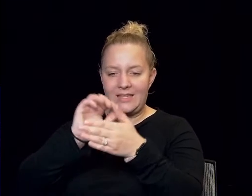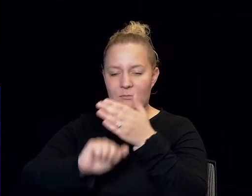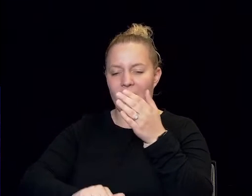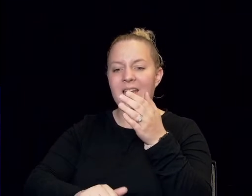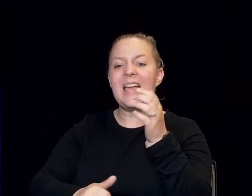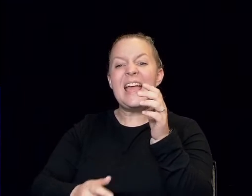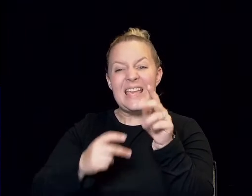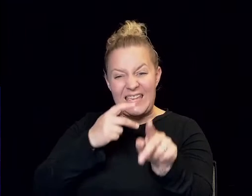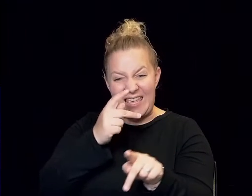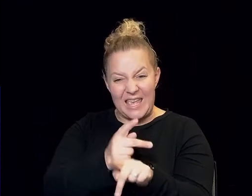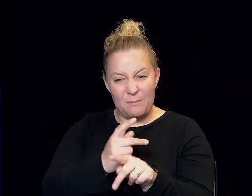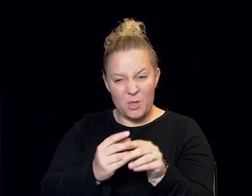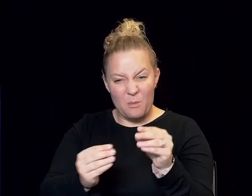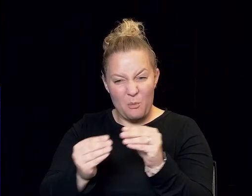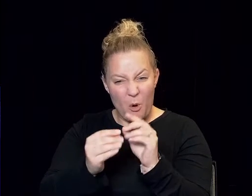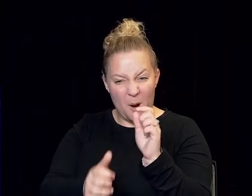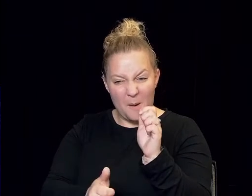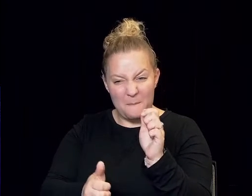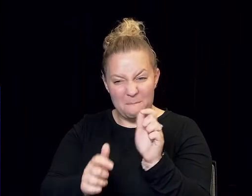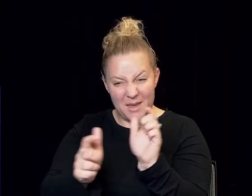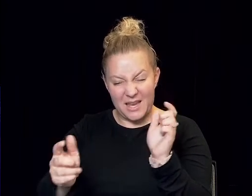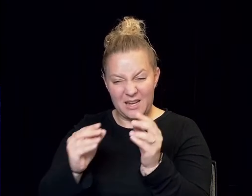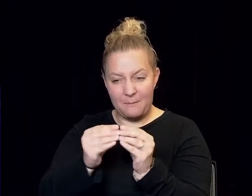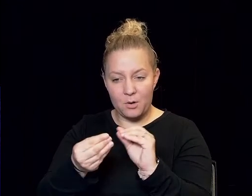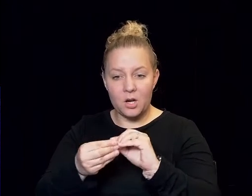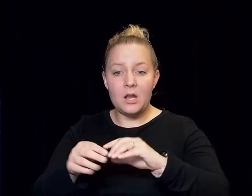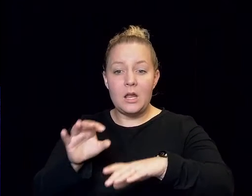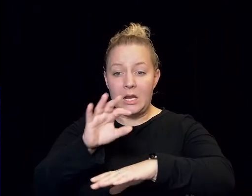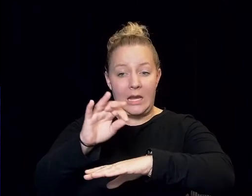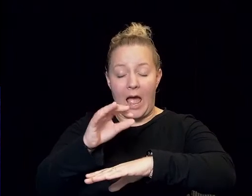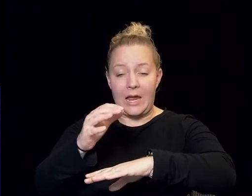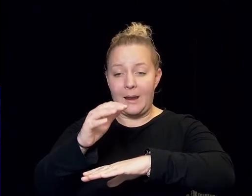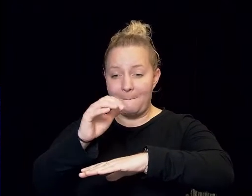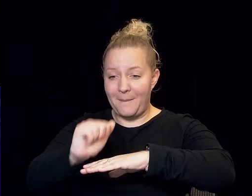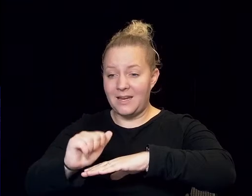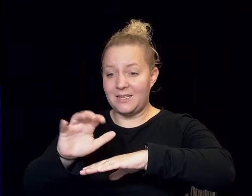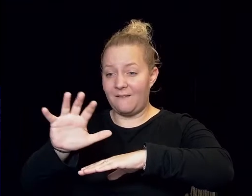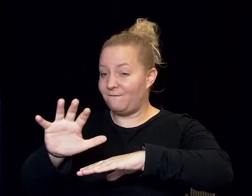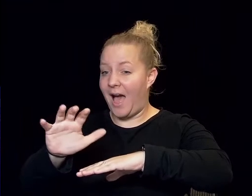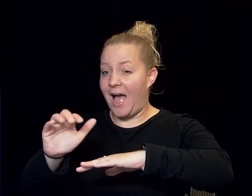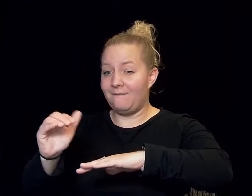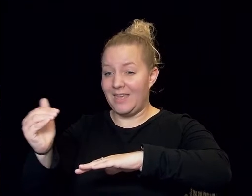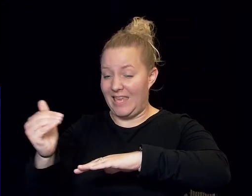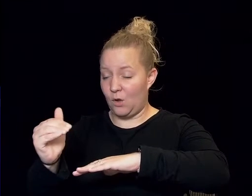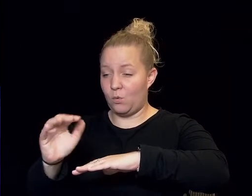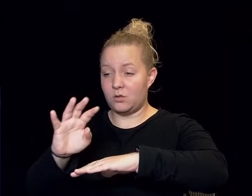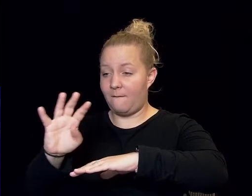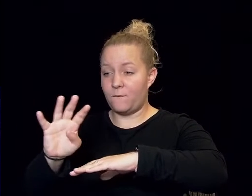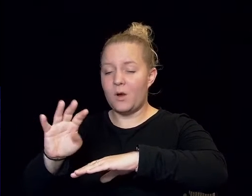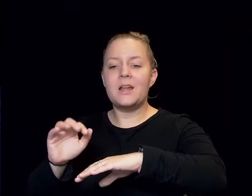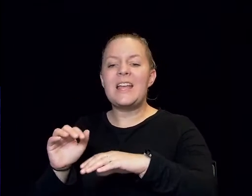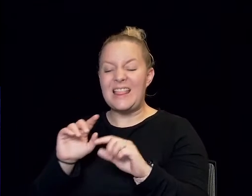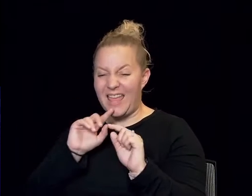So then, I'm going to take 9 minus 5, I end up with 4. The larger is positive. So, my answer here is 4/10.